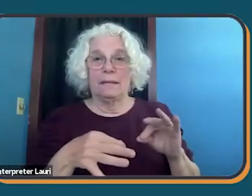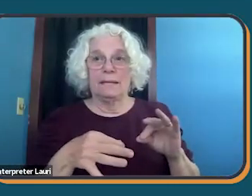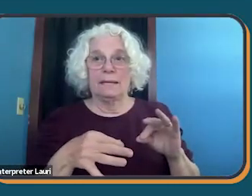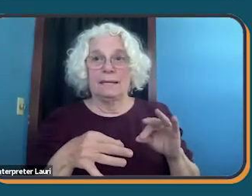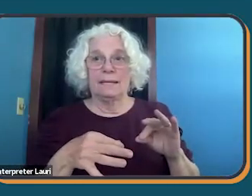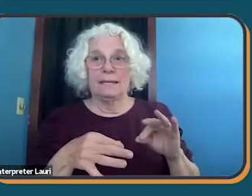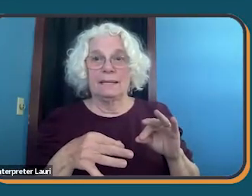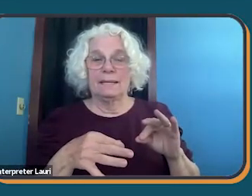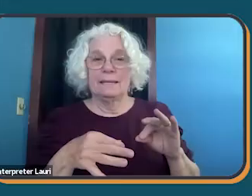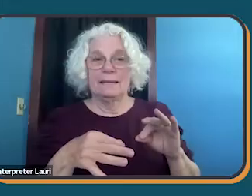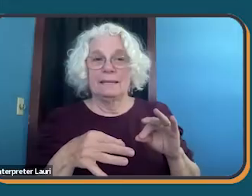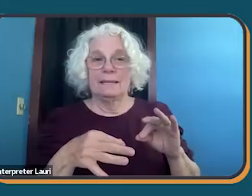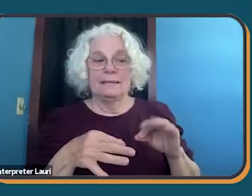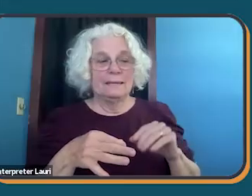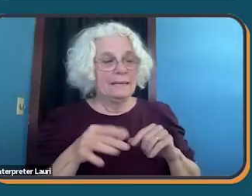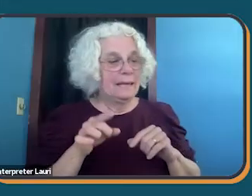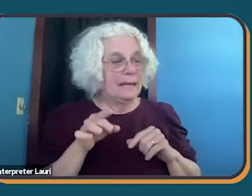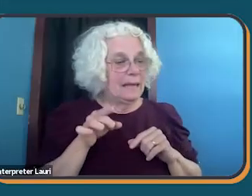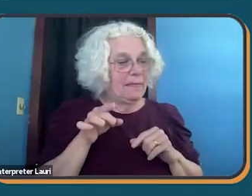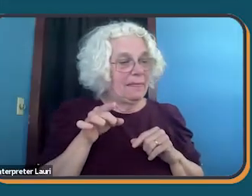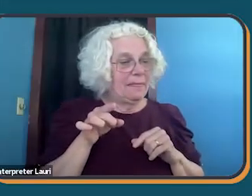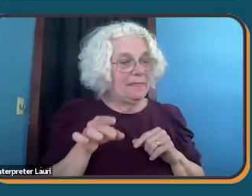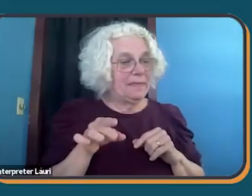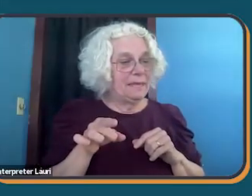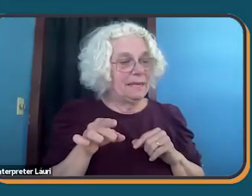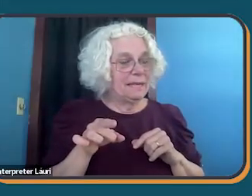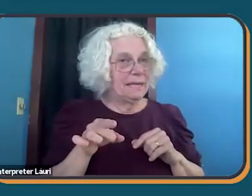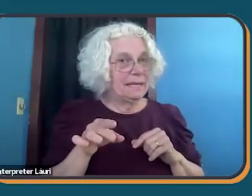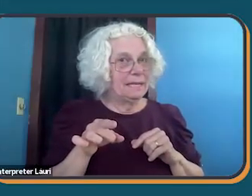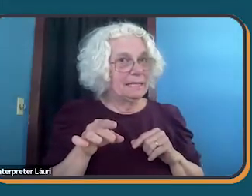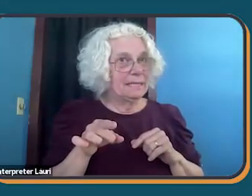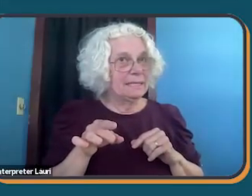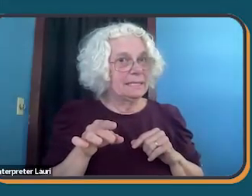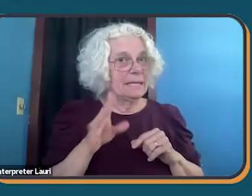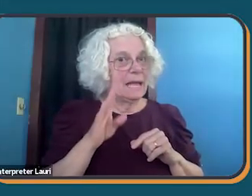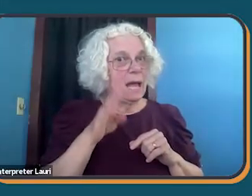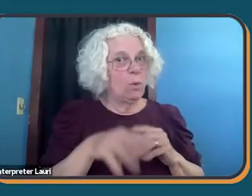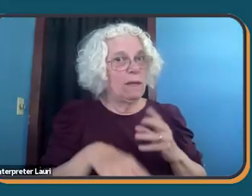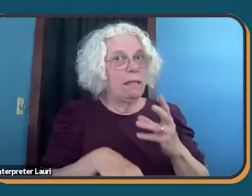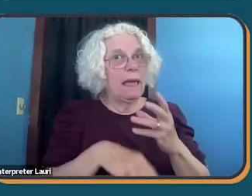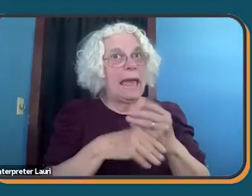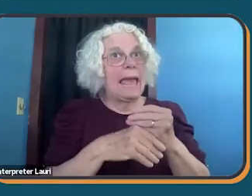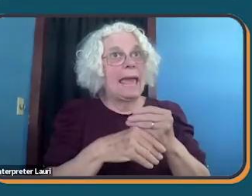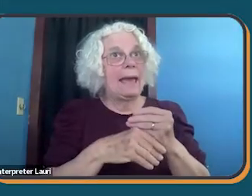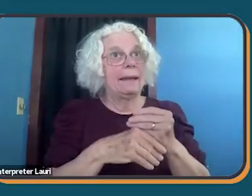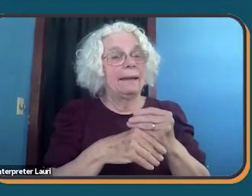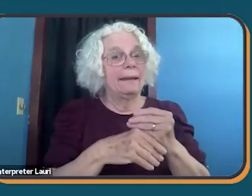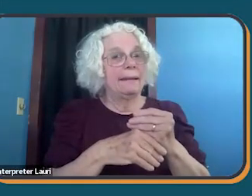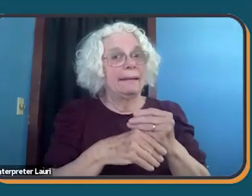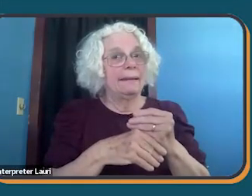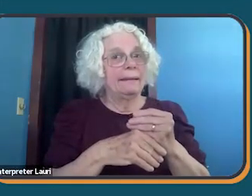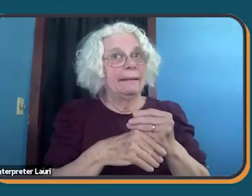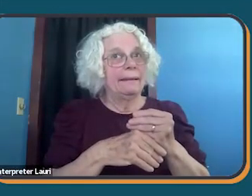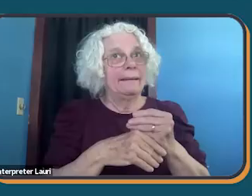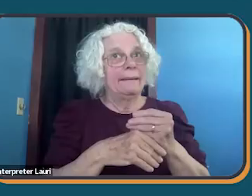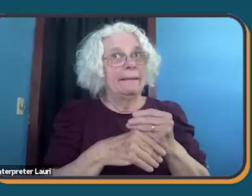if I may add to the previous screening, I'm gonna also add